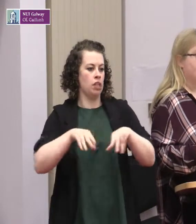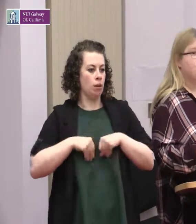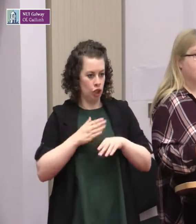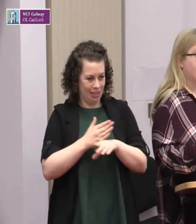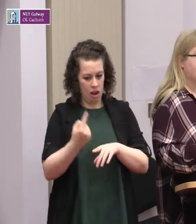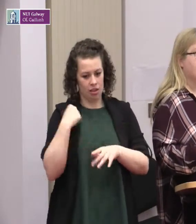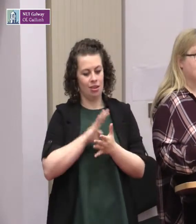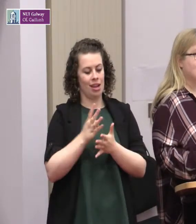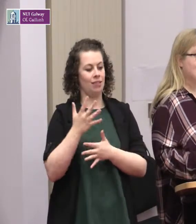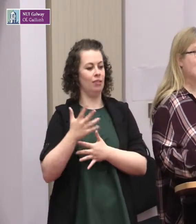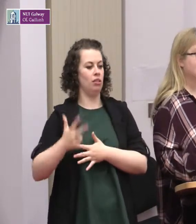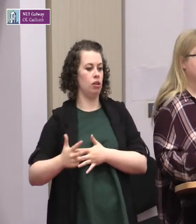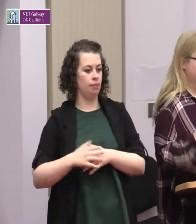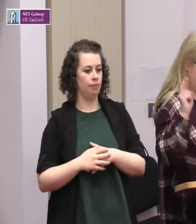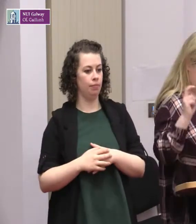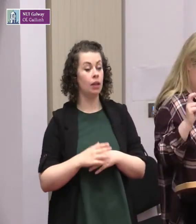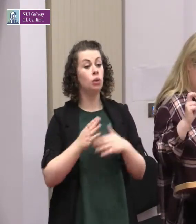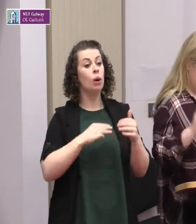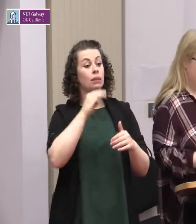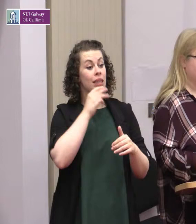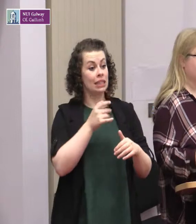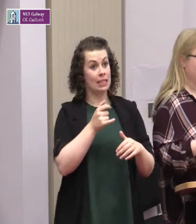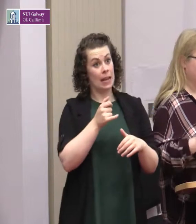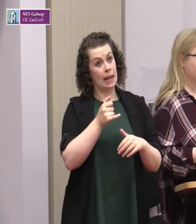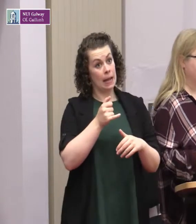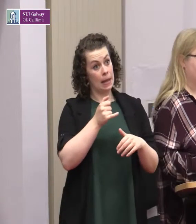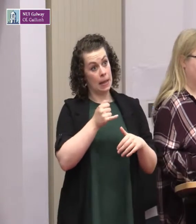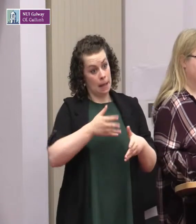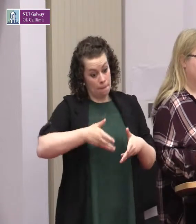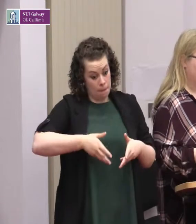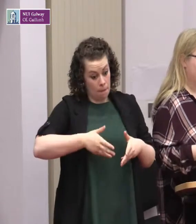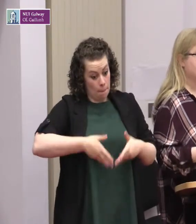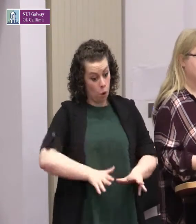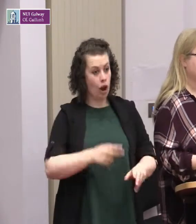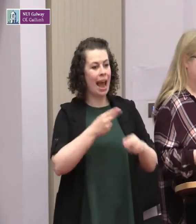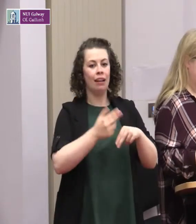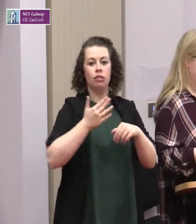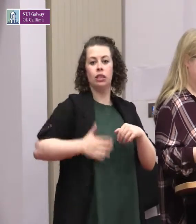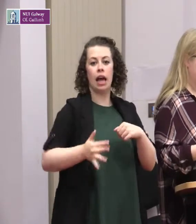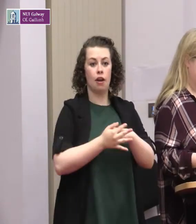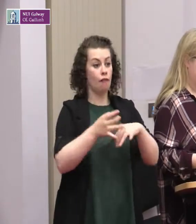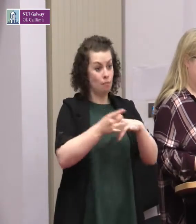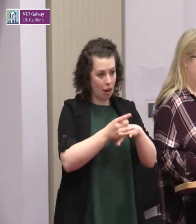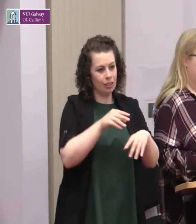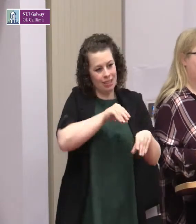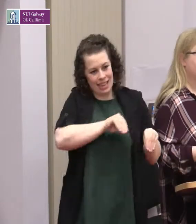And the idea was that illegitimate, those of us who were born outside marriage, would be adopted into this system.